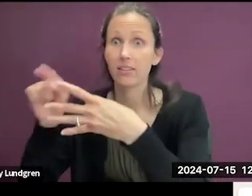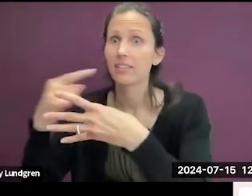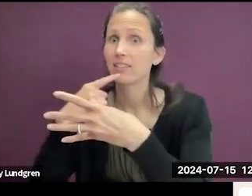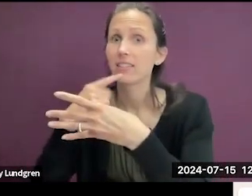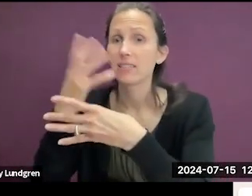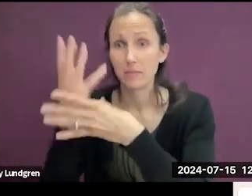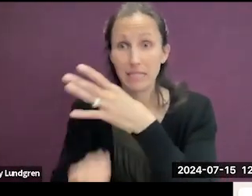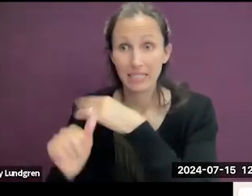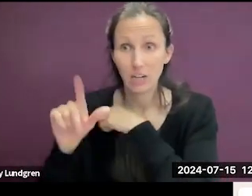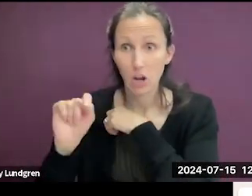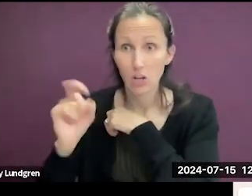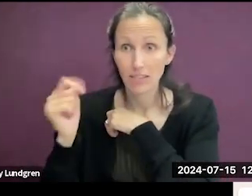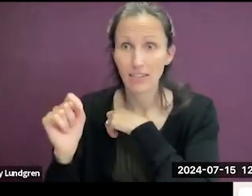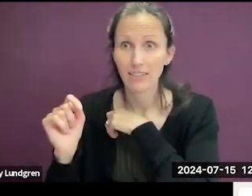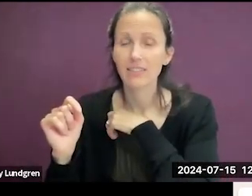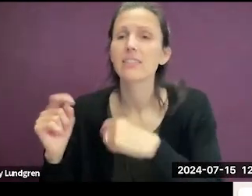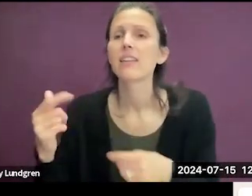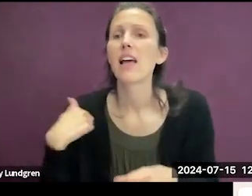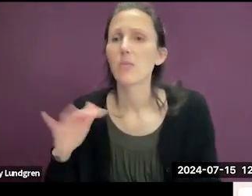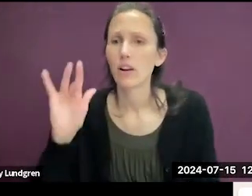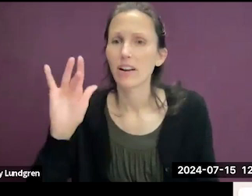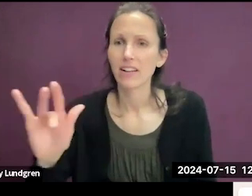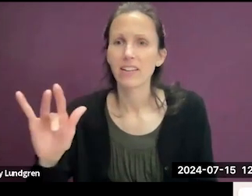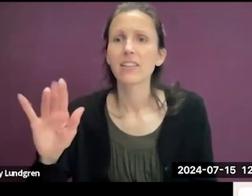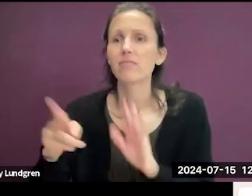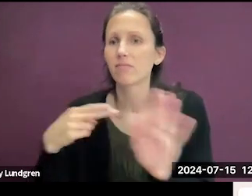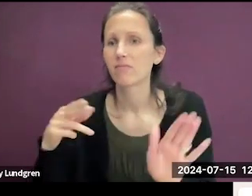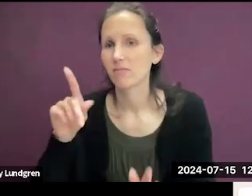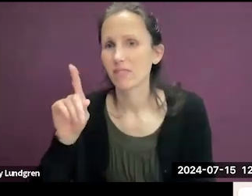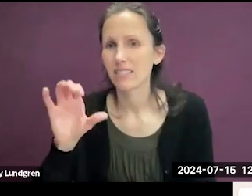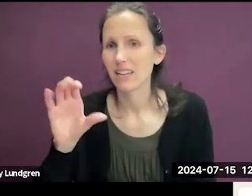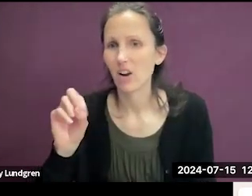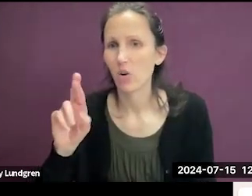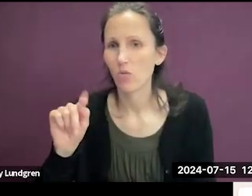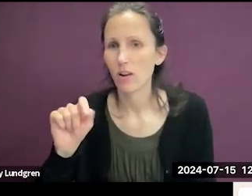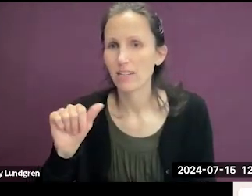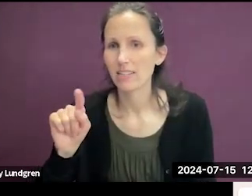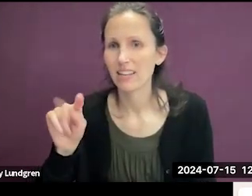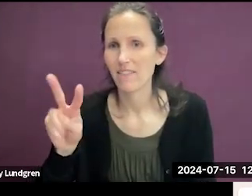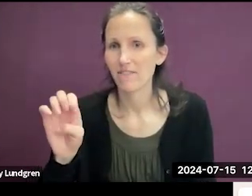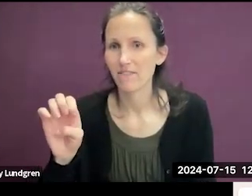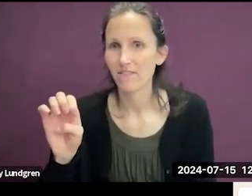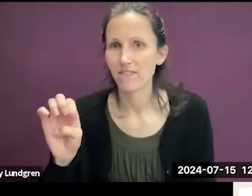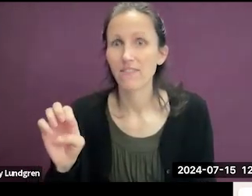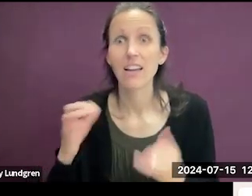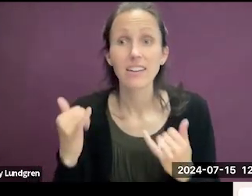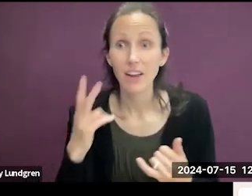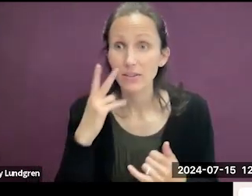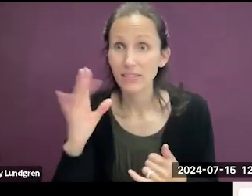and we can just click Mark as Decorative. And then now you'll see that issue on our list is gone.